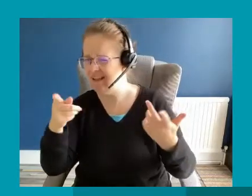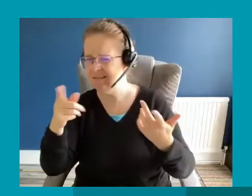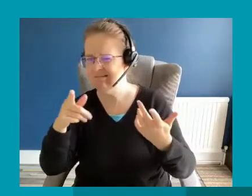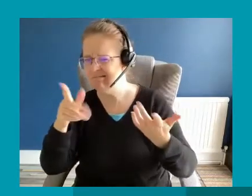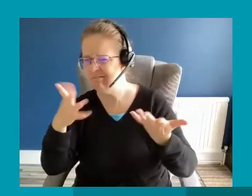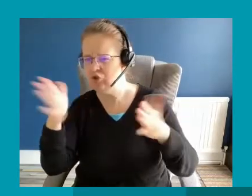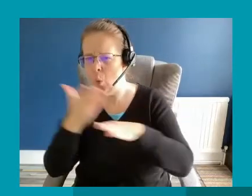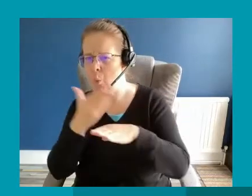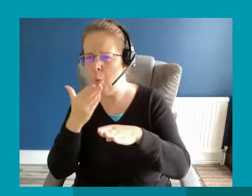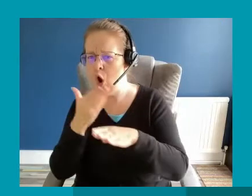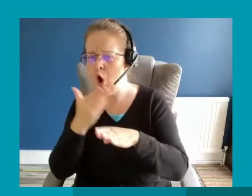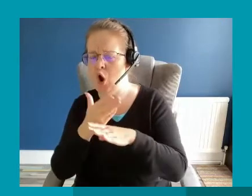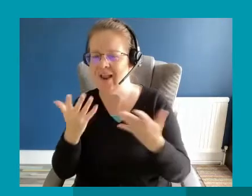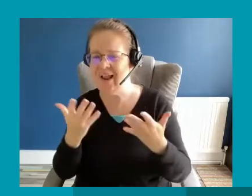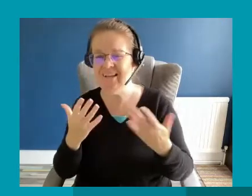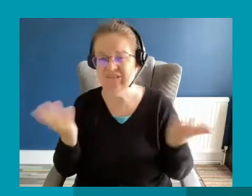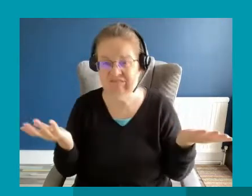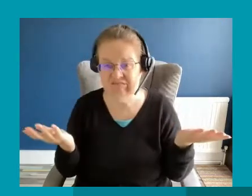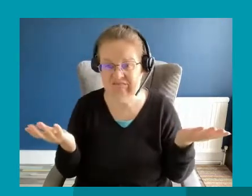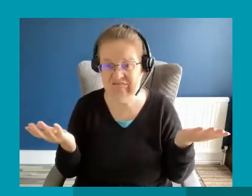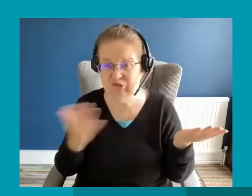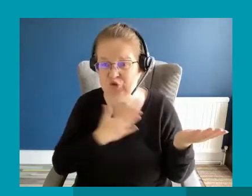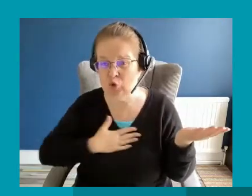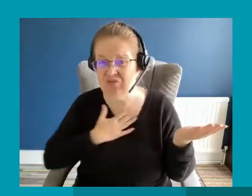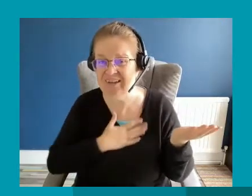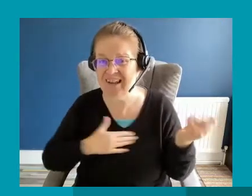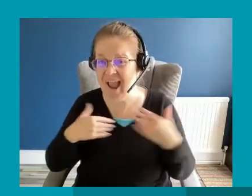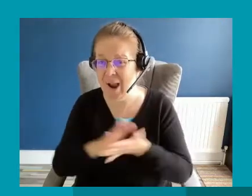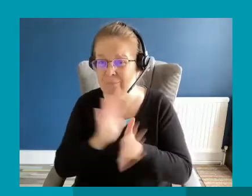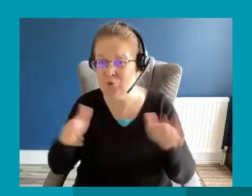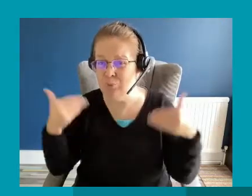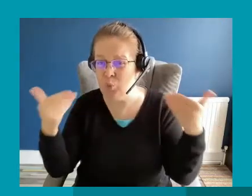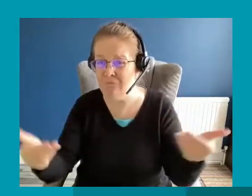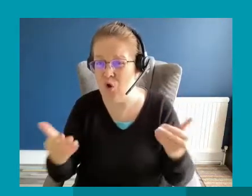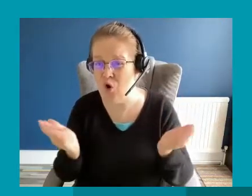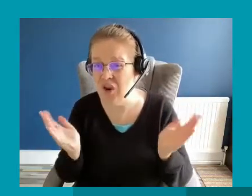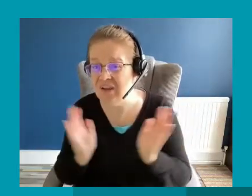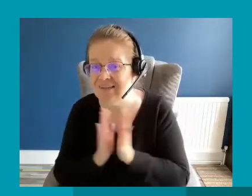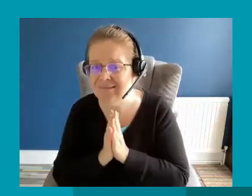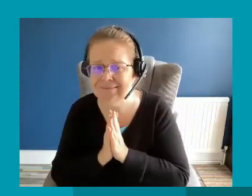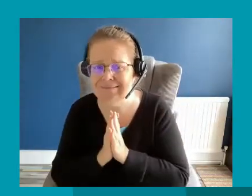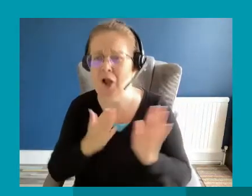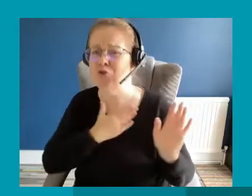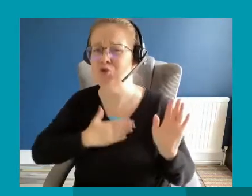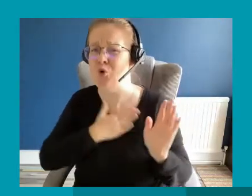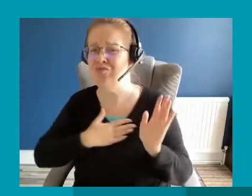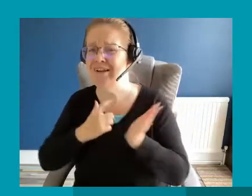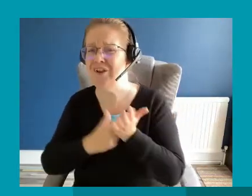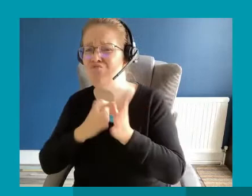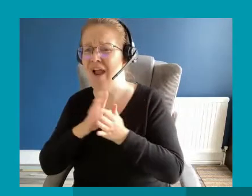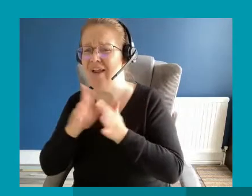but we're happy to move on if that's OK, OK? Sorry about that Rachael maybe will